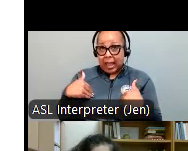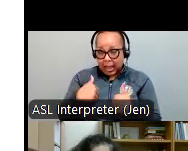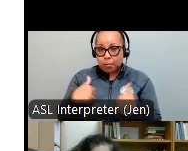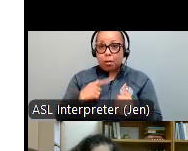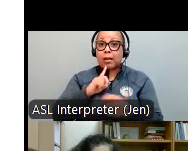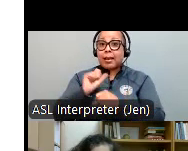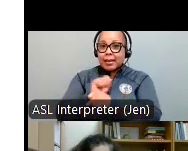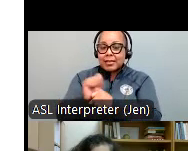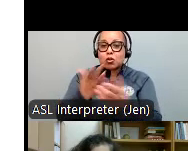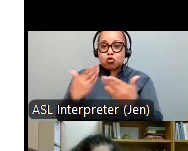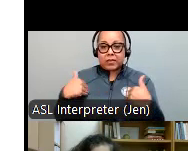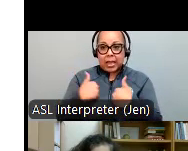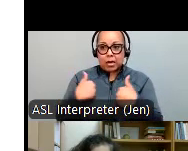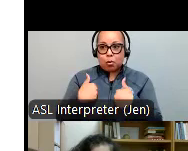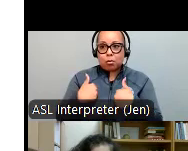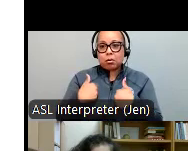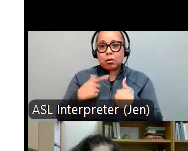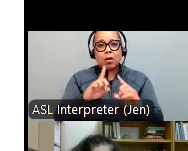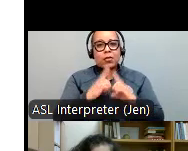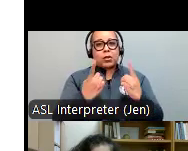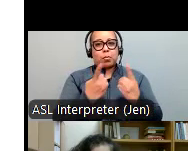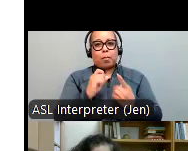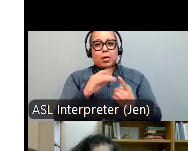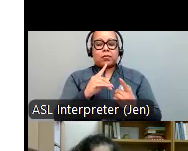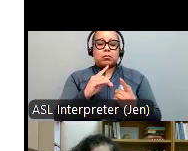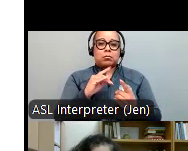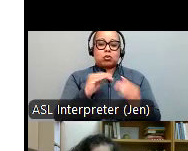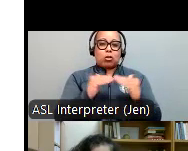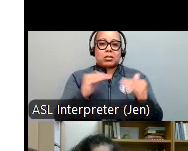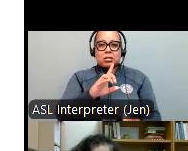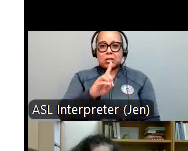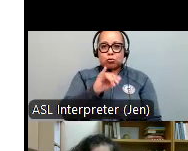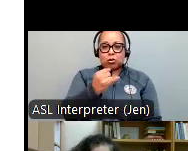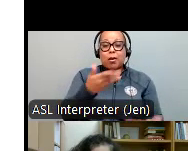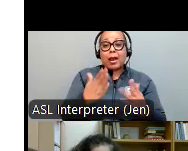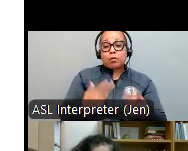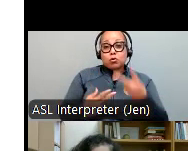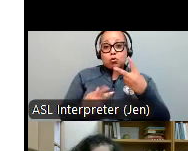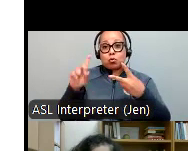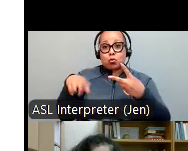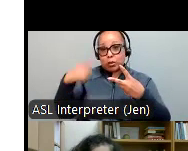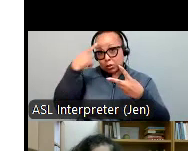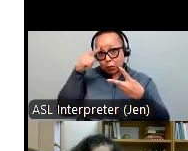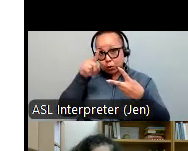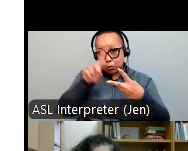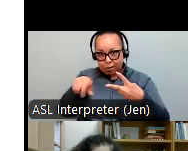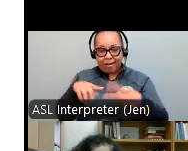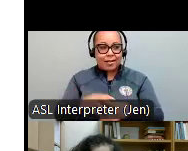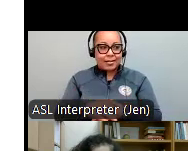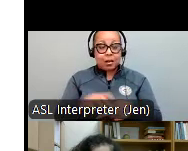service animal, the Department of Justice allows two questions for you to ask and that is: Is the